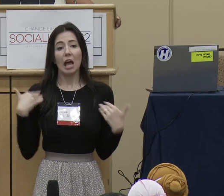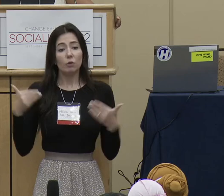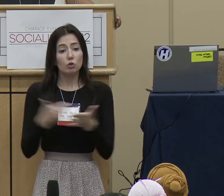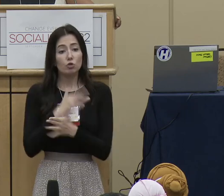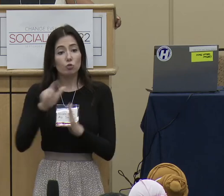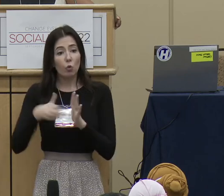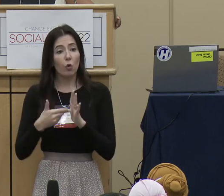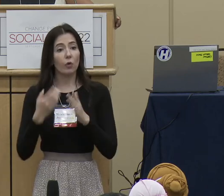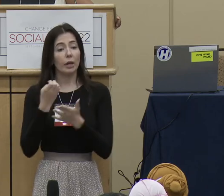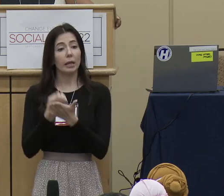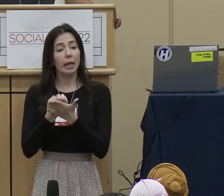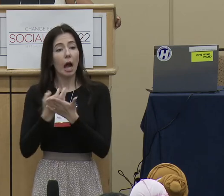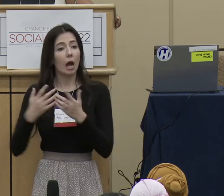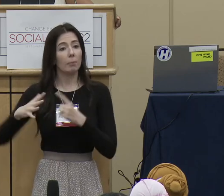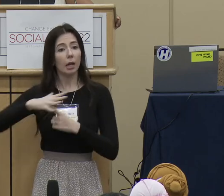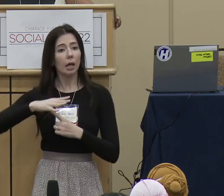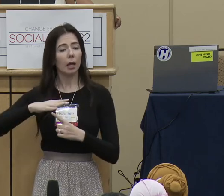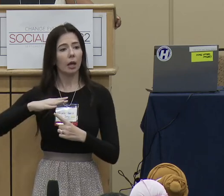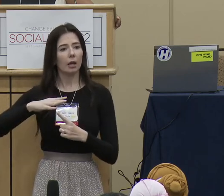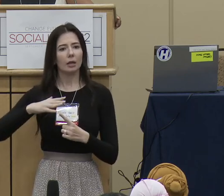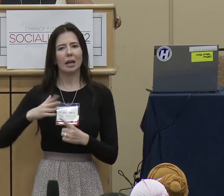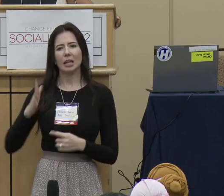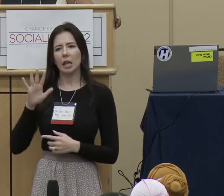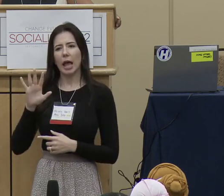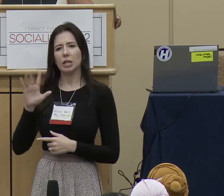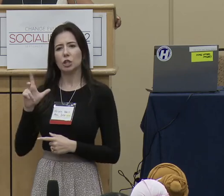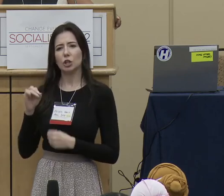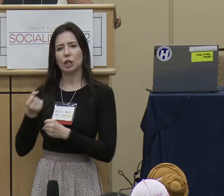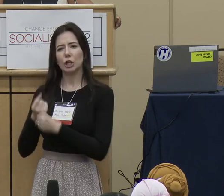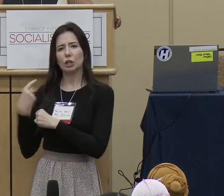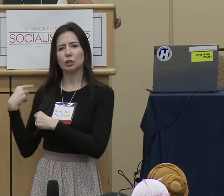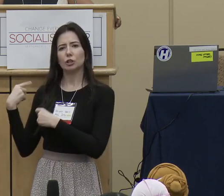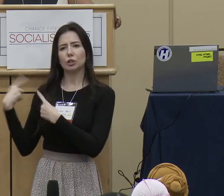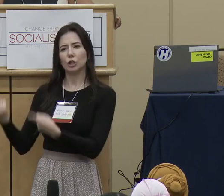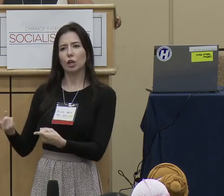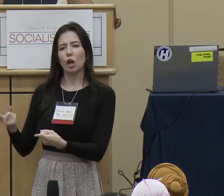The banks, in a sense, are also out of control and have a new role in the economy. Over the last 30 years, constituting 25%